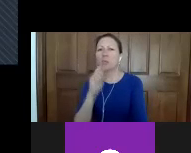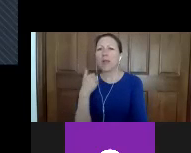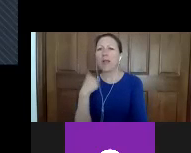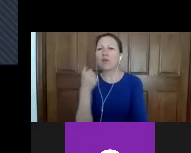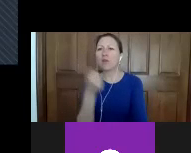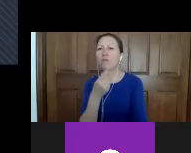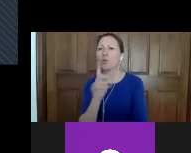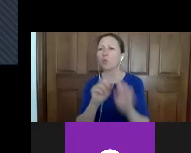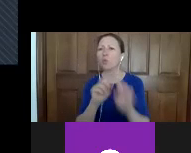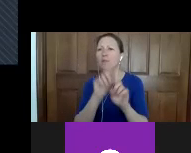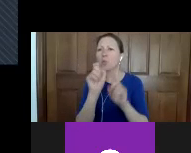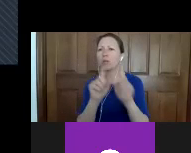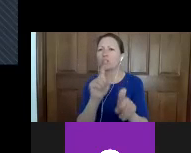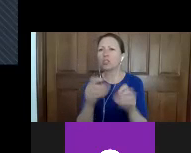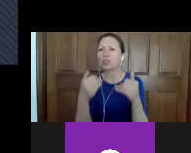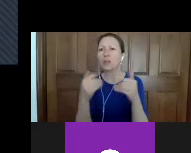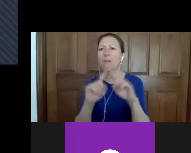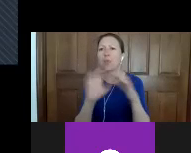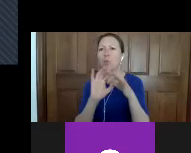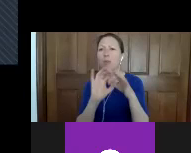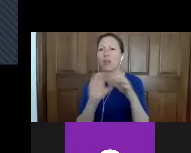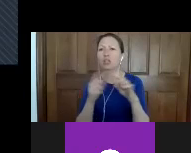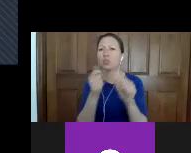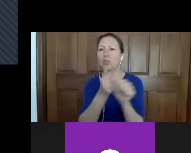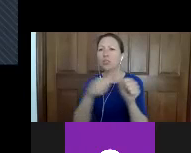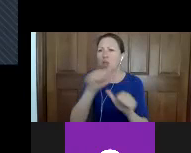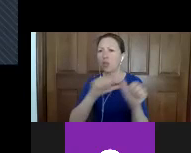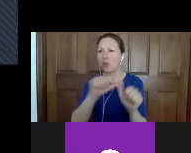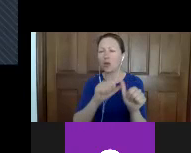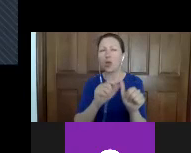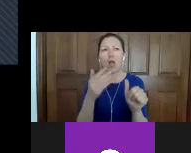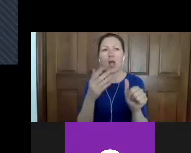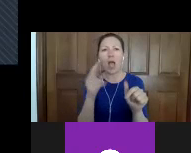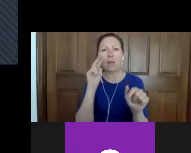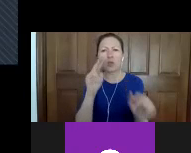to read it over to you. Yeah, I'm looking at it right now. We've got three, what is the best approach, if you